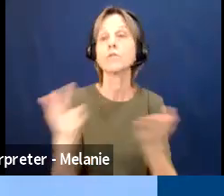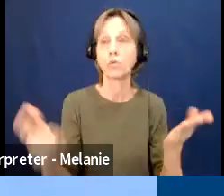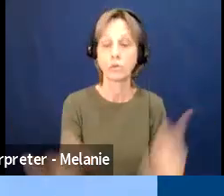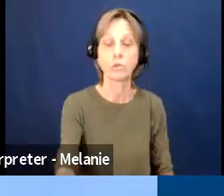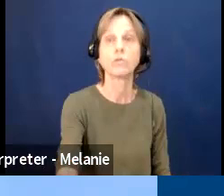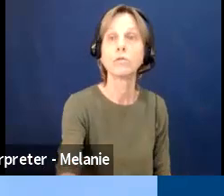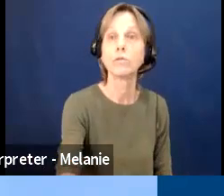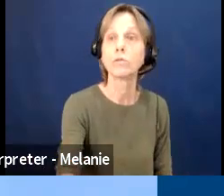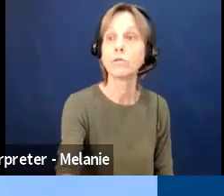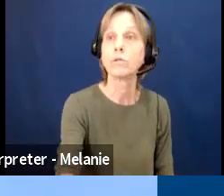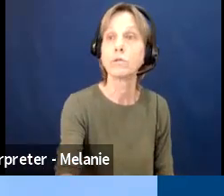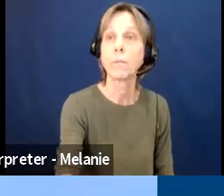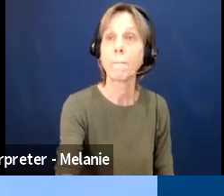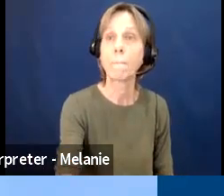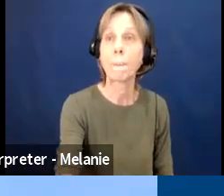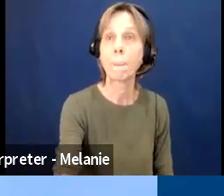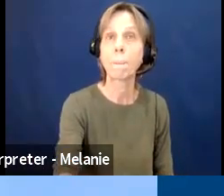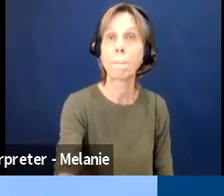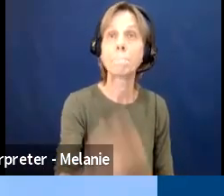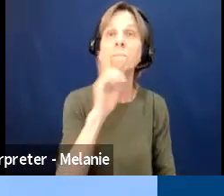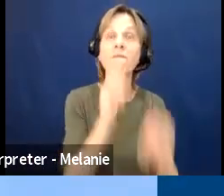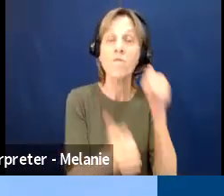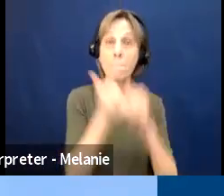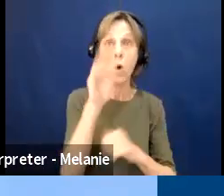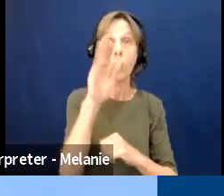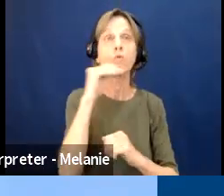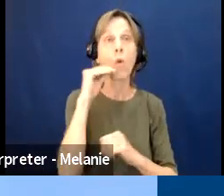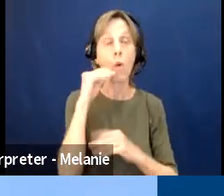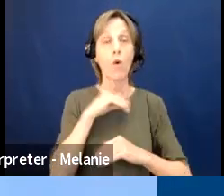insurance provides coverage to repair and rebuild the structure of your home the limits and